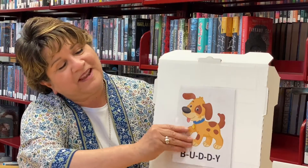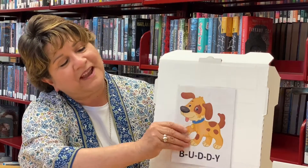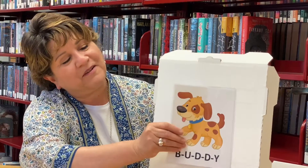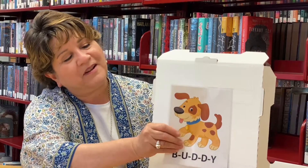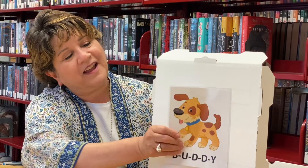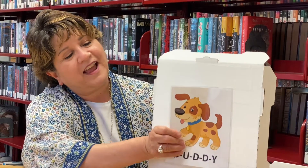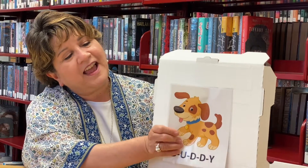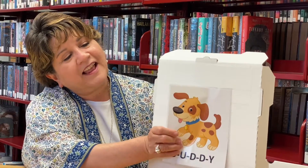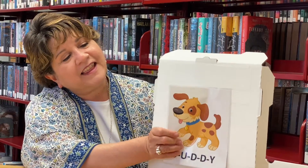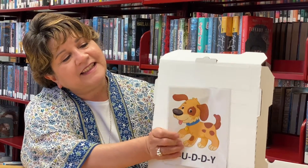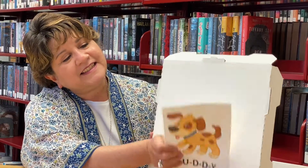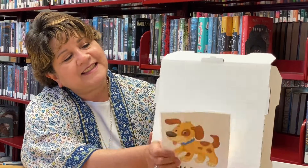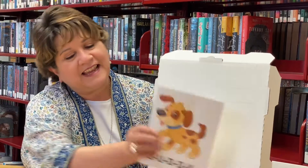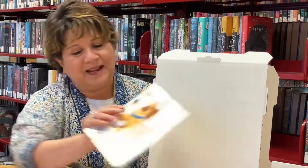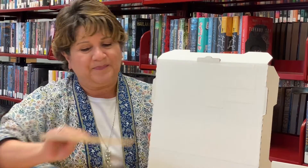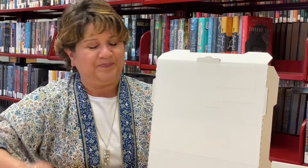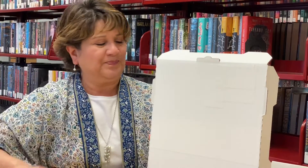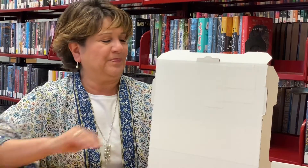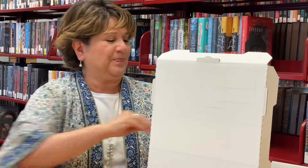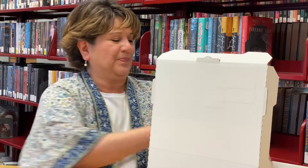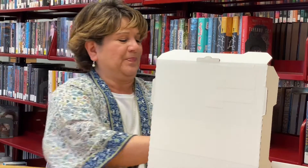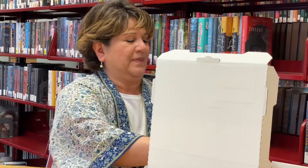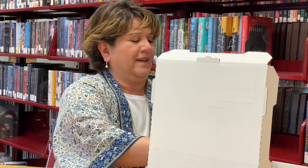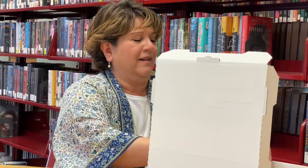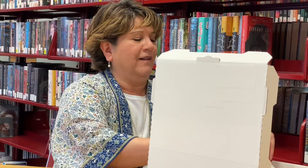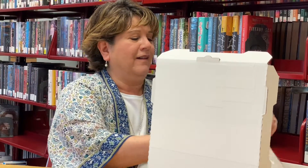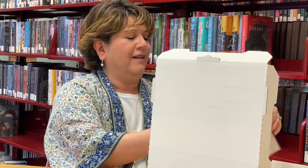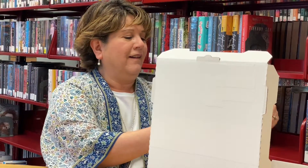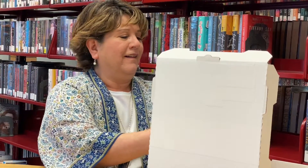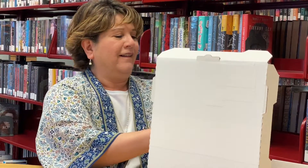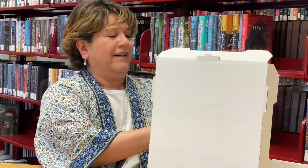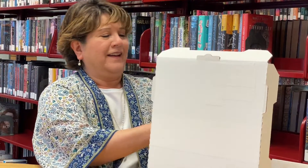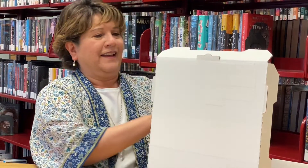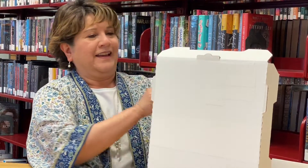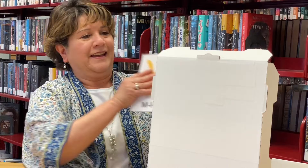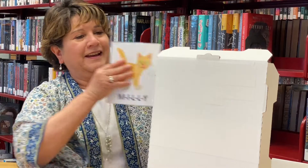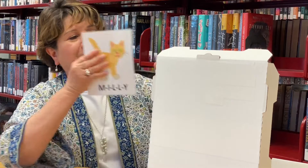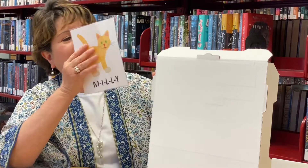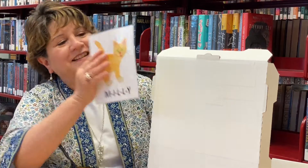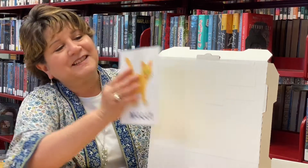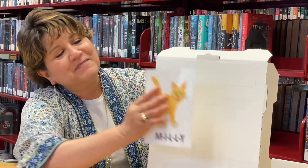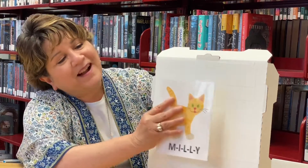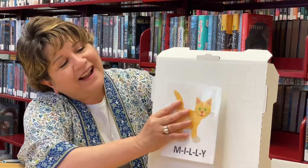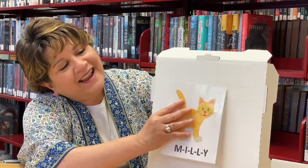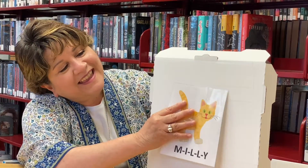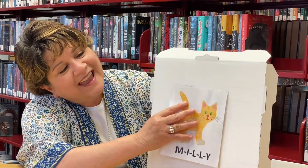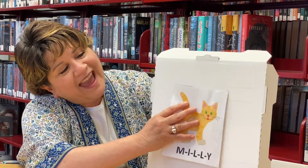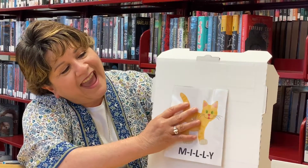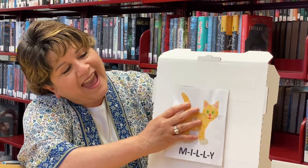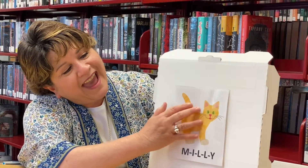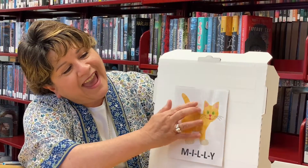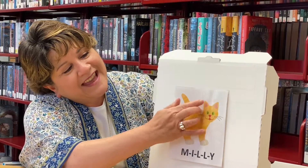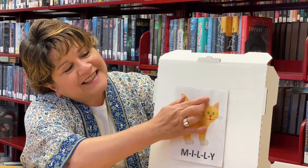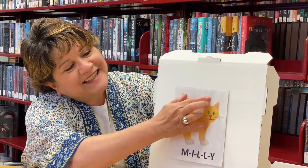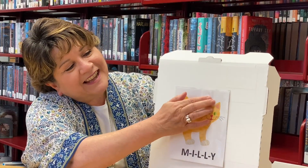All right, here we go, let's see, Oh here is my cat!